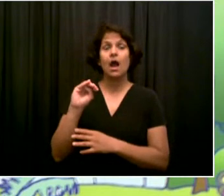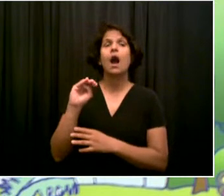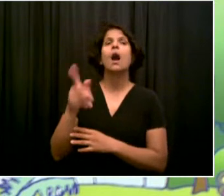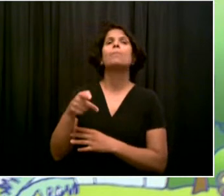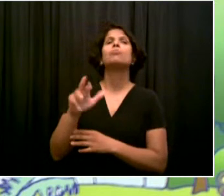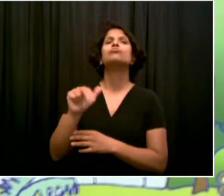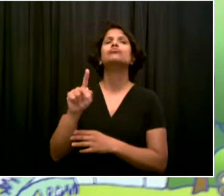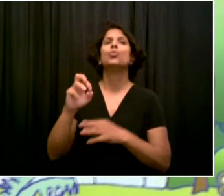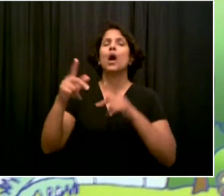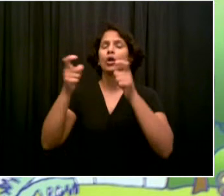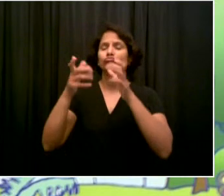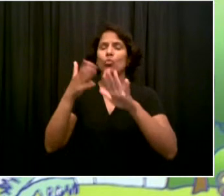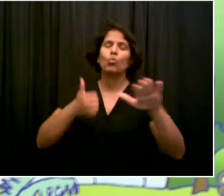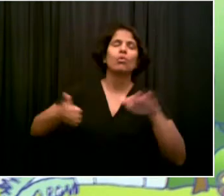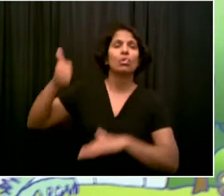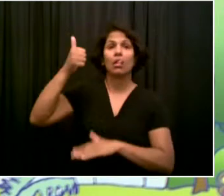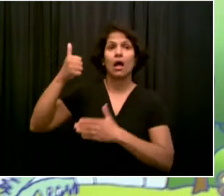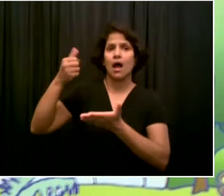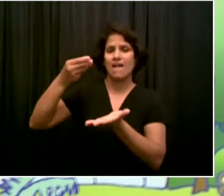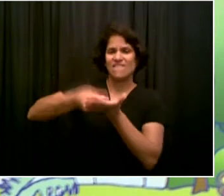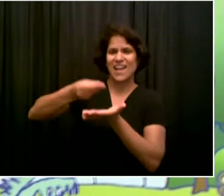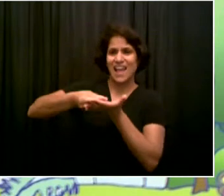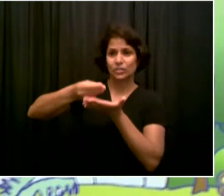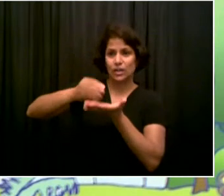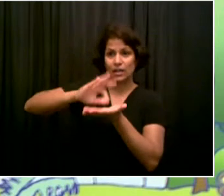REUVAIN FROM HAMODIA.